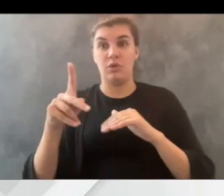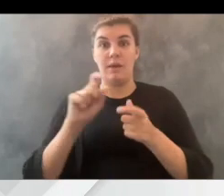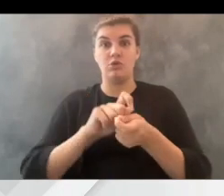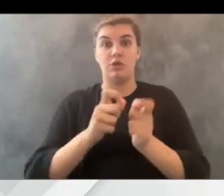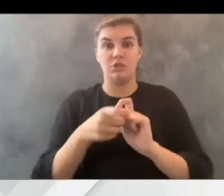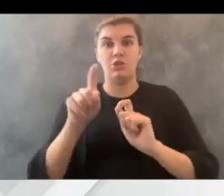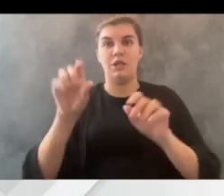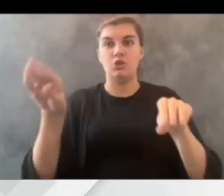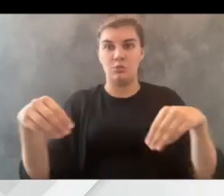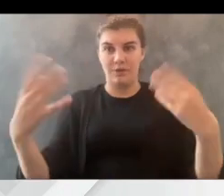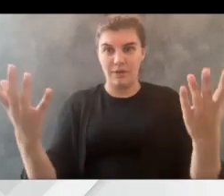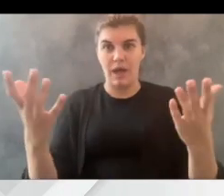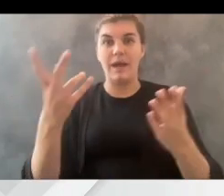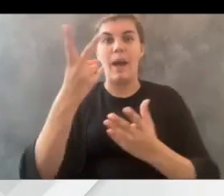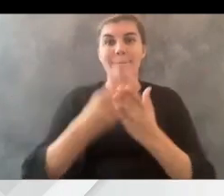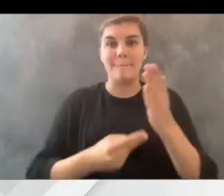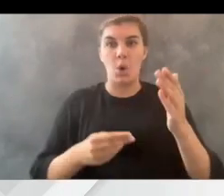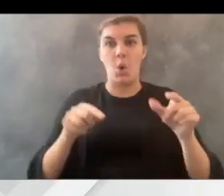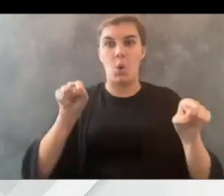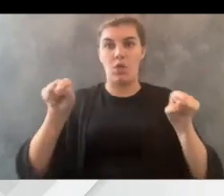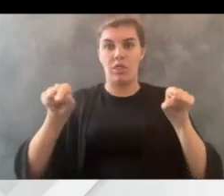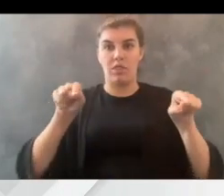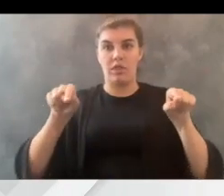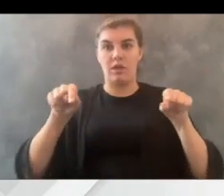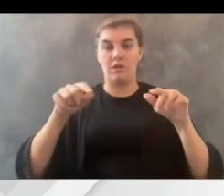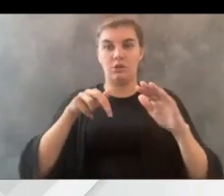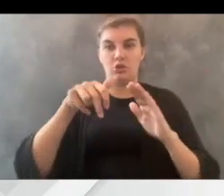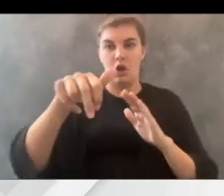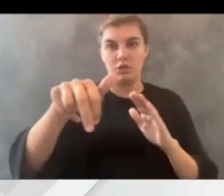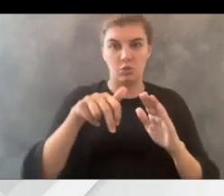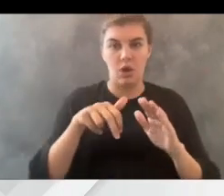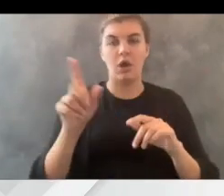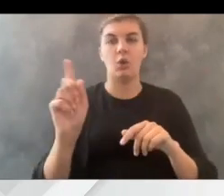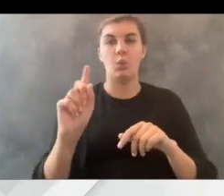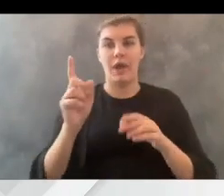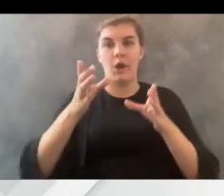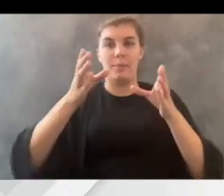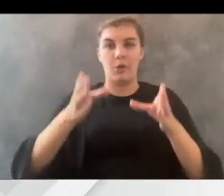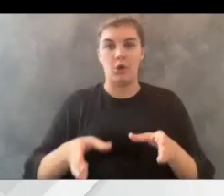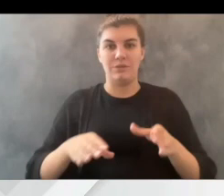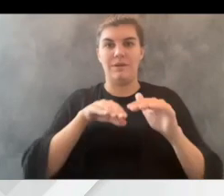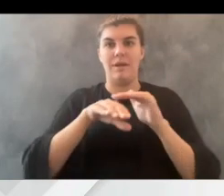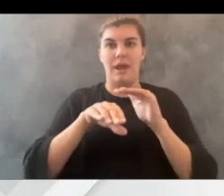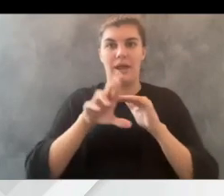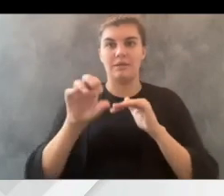provided on both ends of the crosswalk where the pedestrian access route crosses a curb.